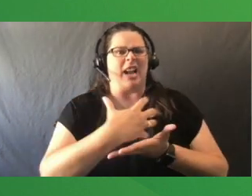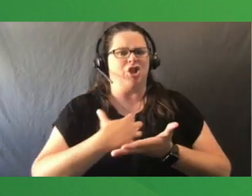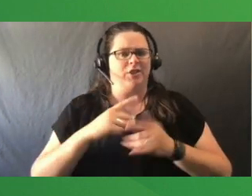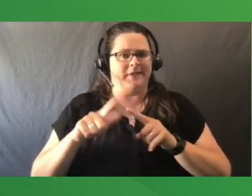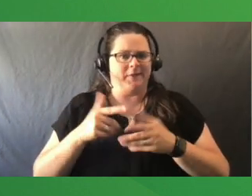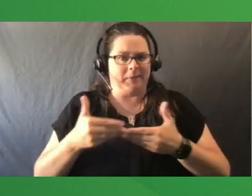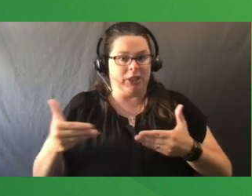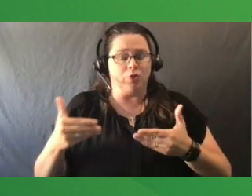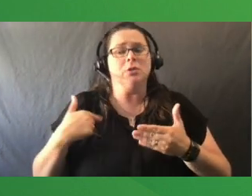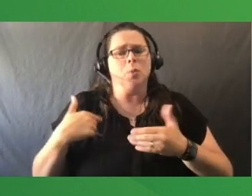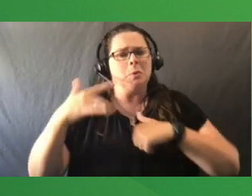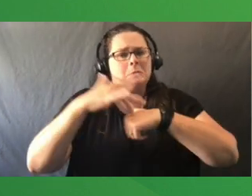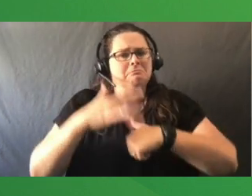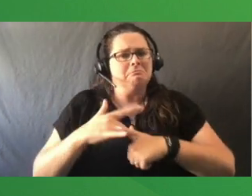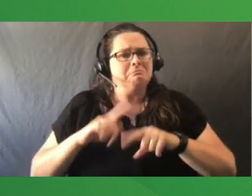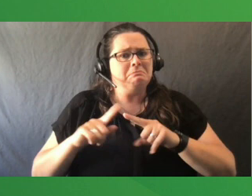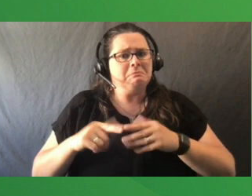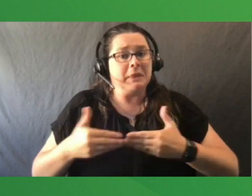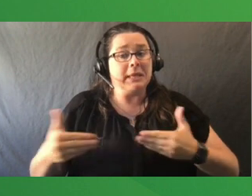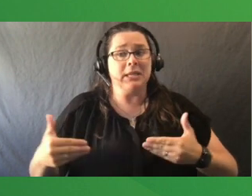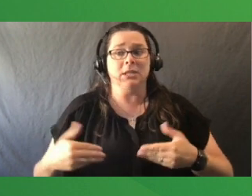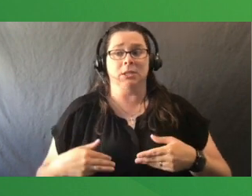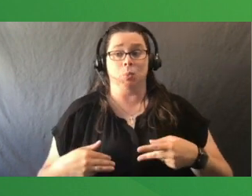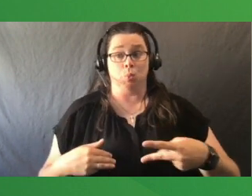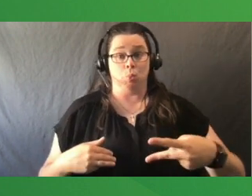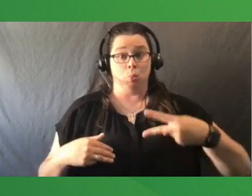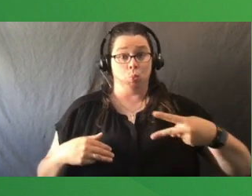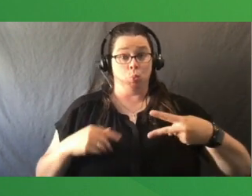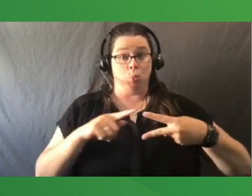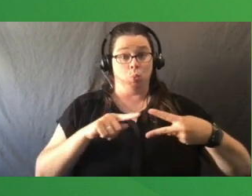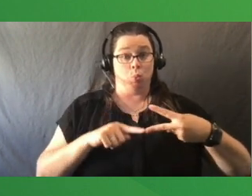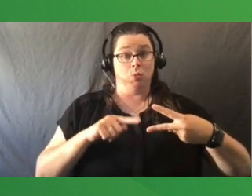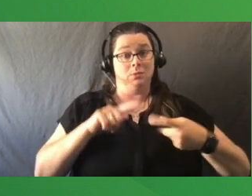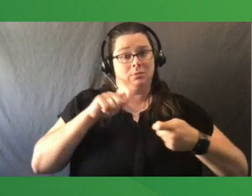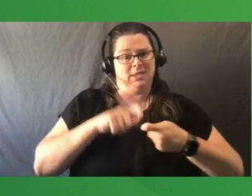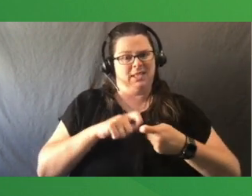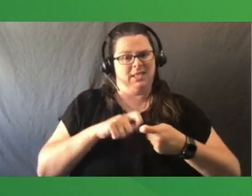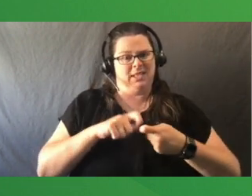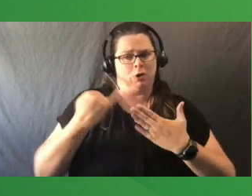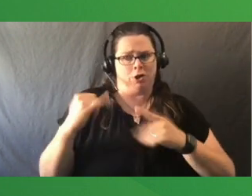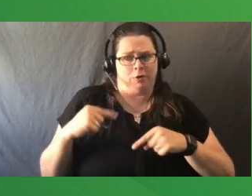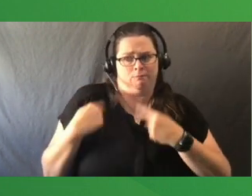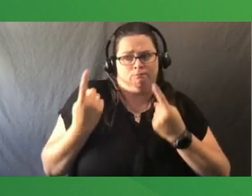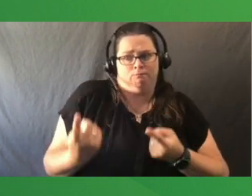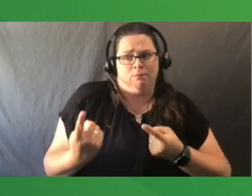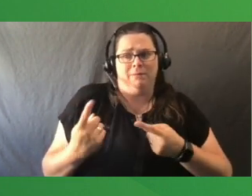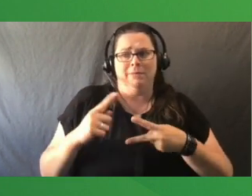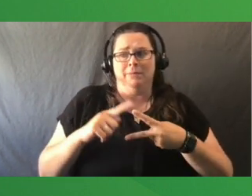Two of the specific kind of projects we've worked on Our Beautiful Planet and Health